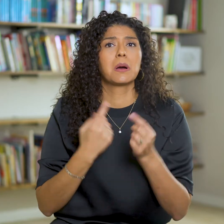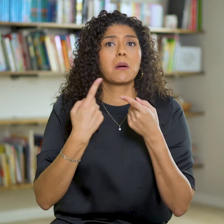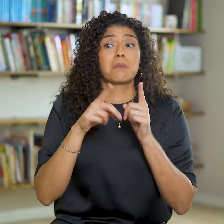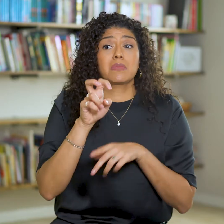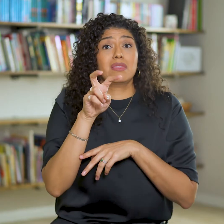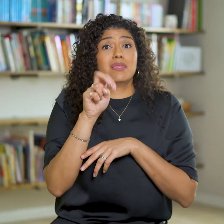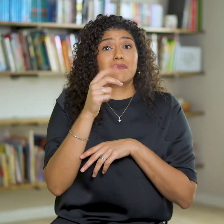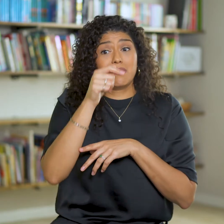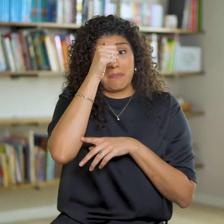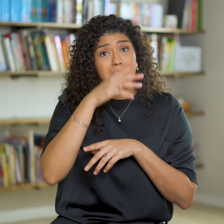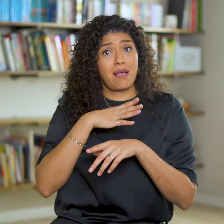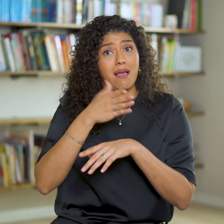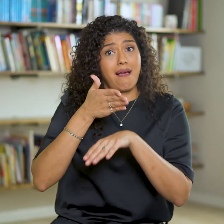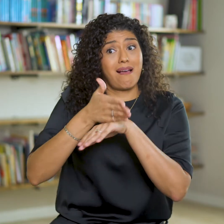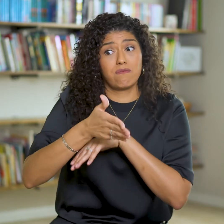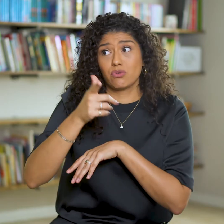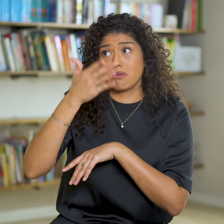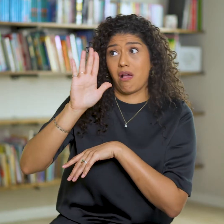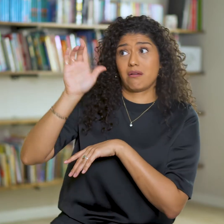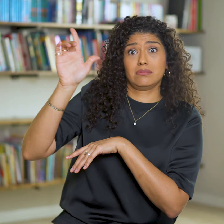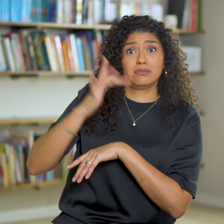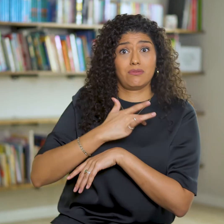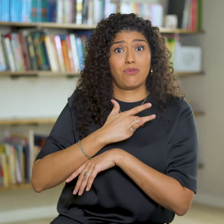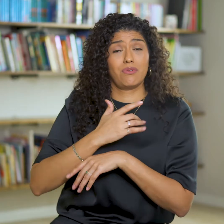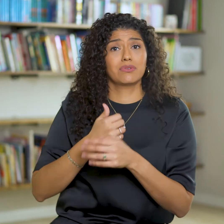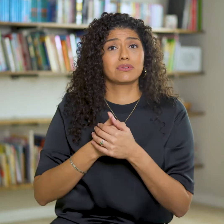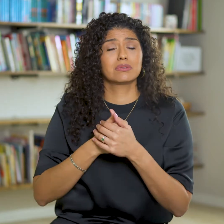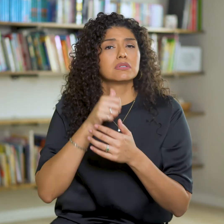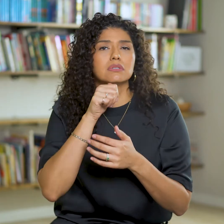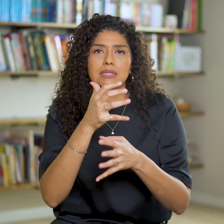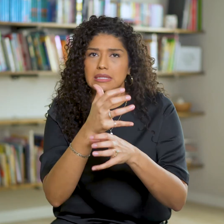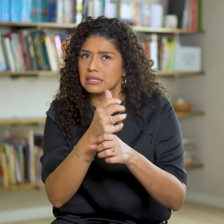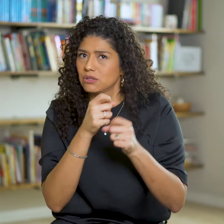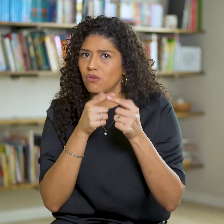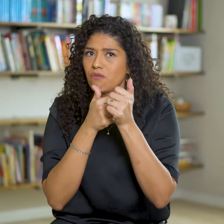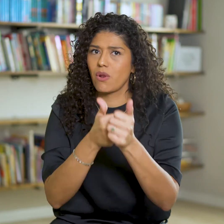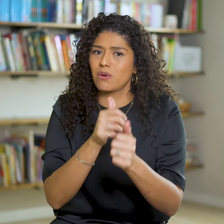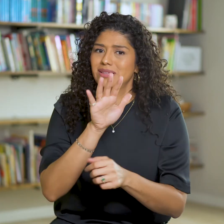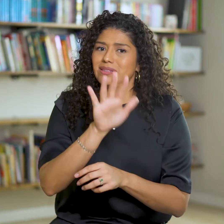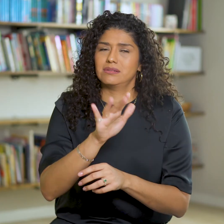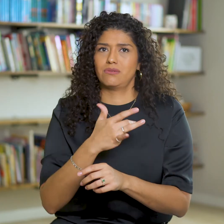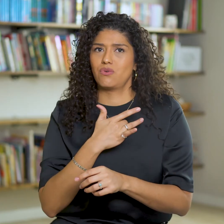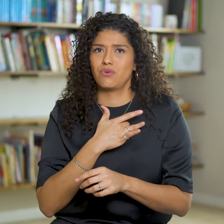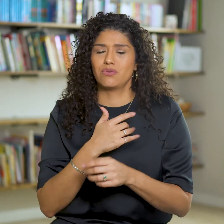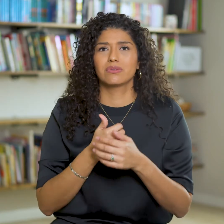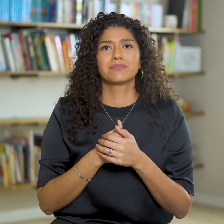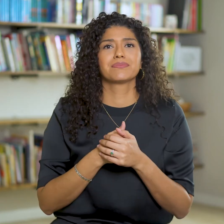but even the man after God’s own heart doesn’t get to follow his heart.